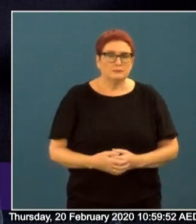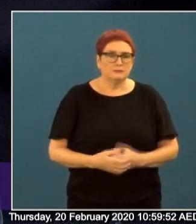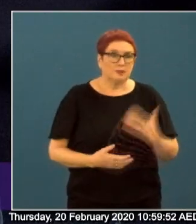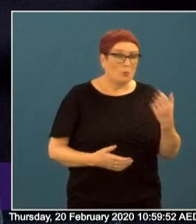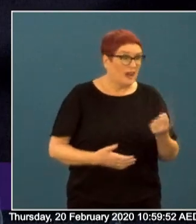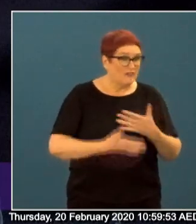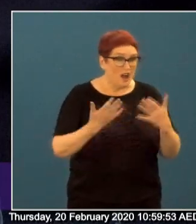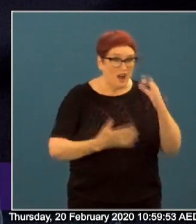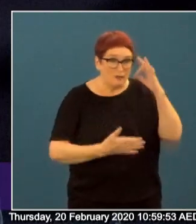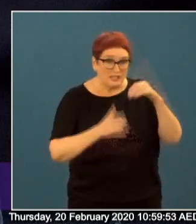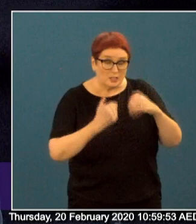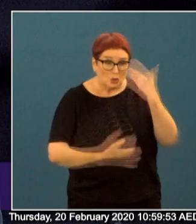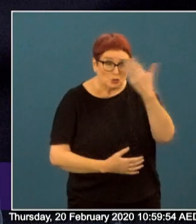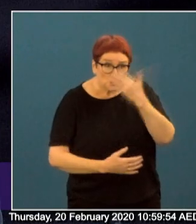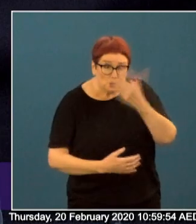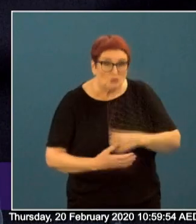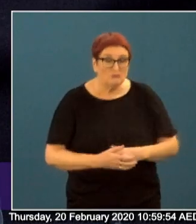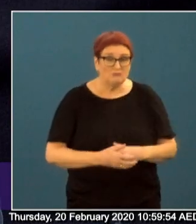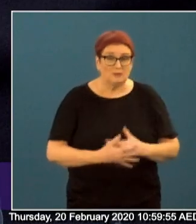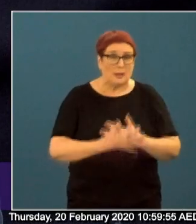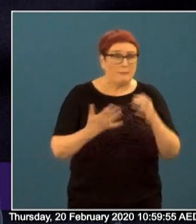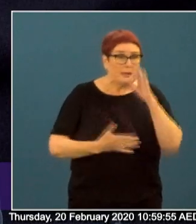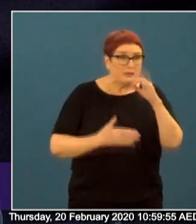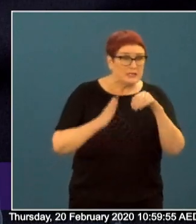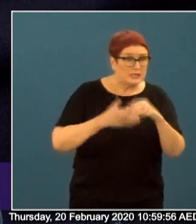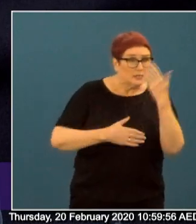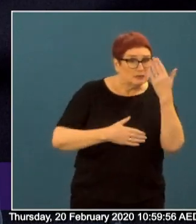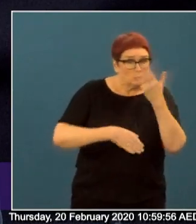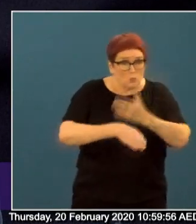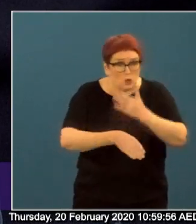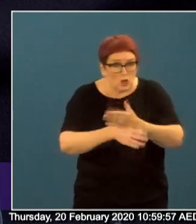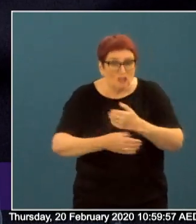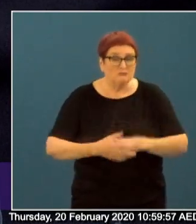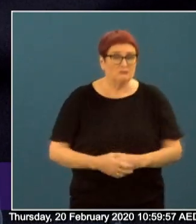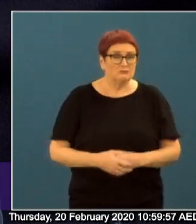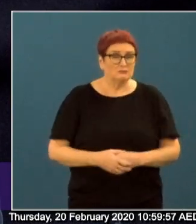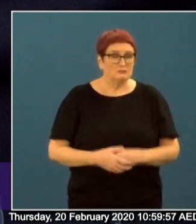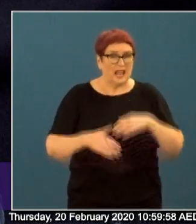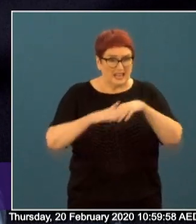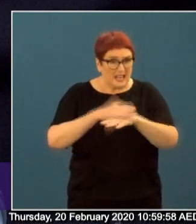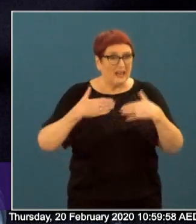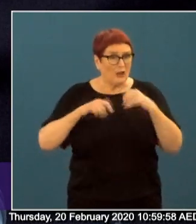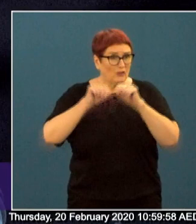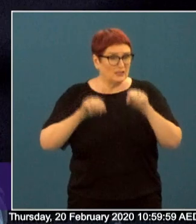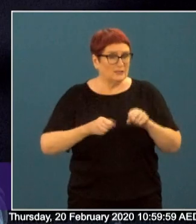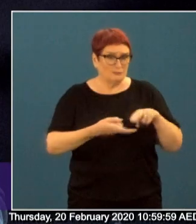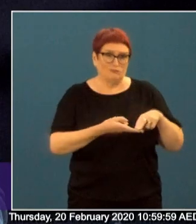in employment, in economic activity, and then generally in the health system? It does raise a conundrum